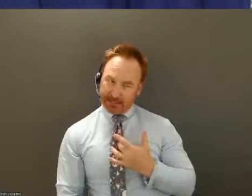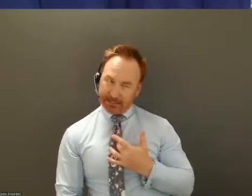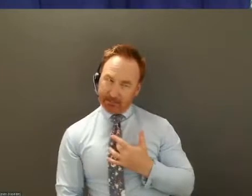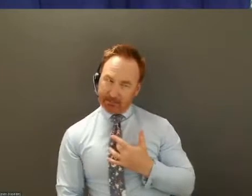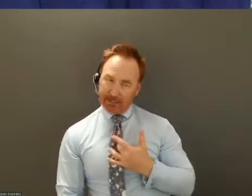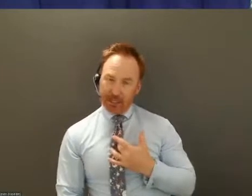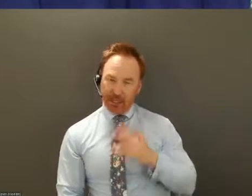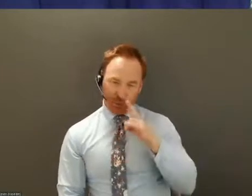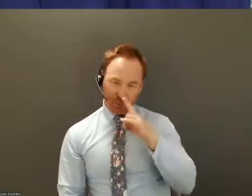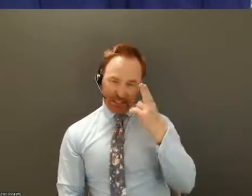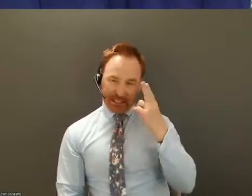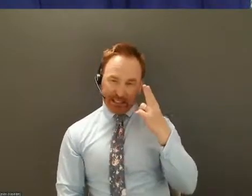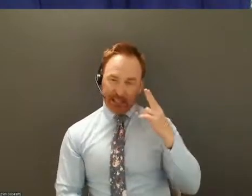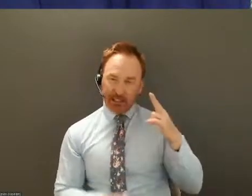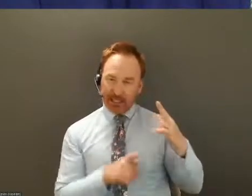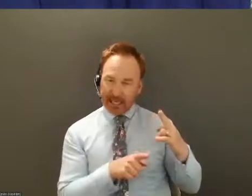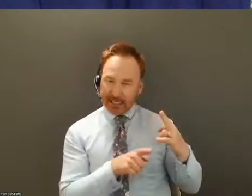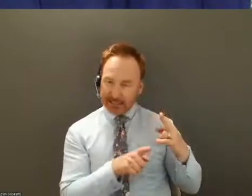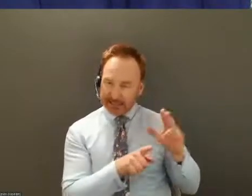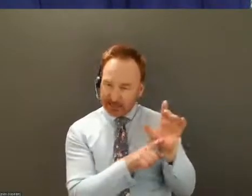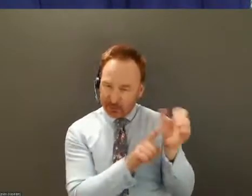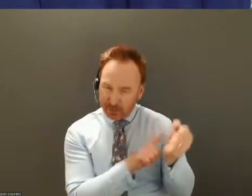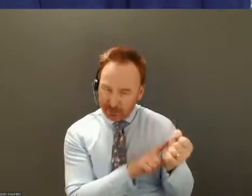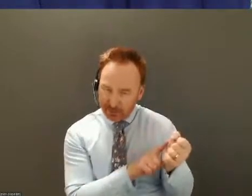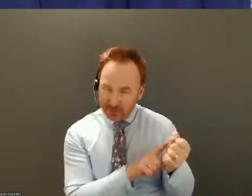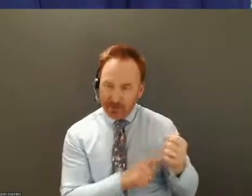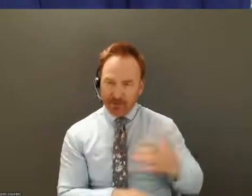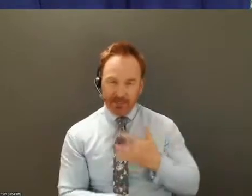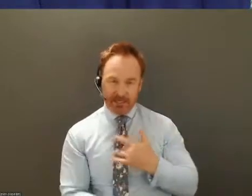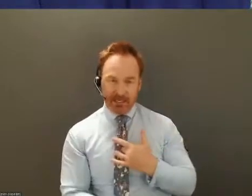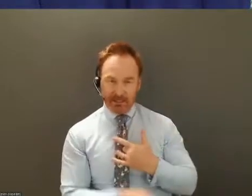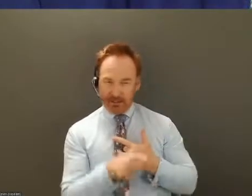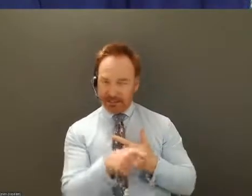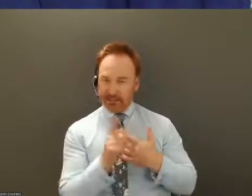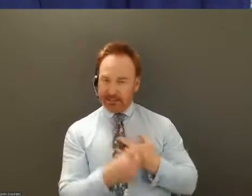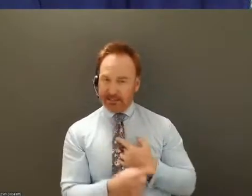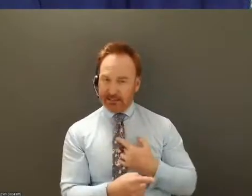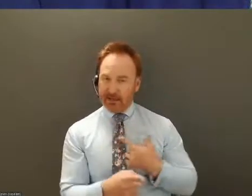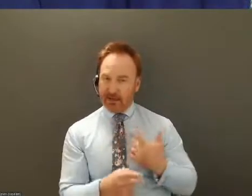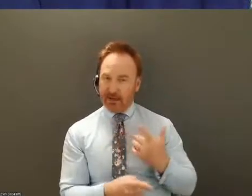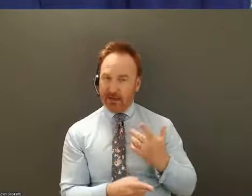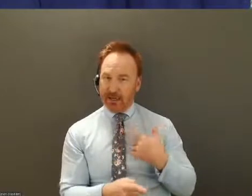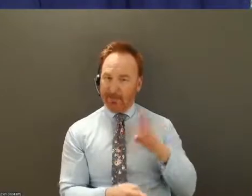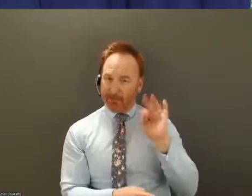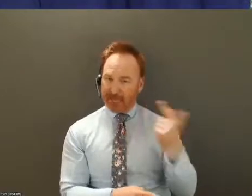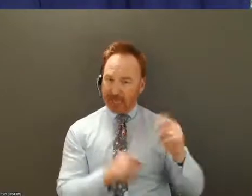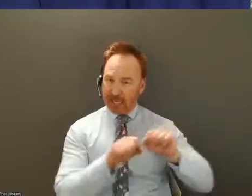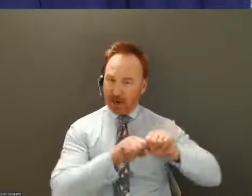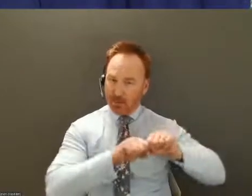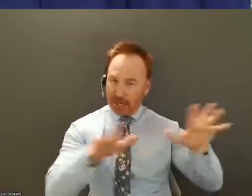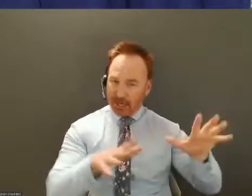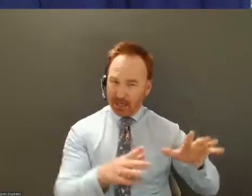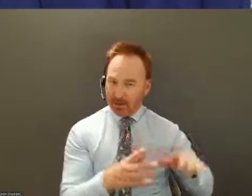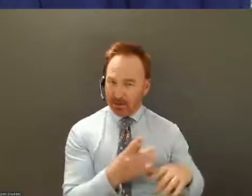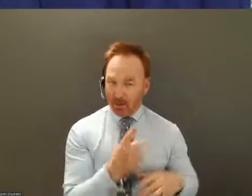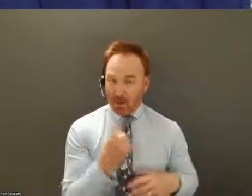As we get new information on cases and recoveries throughout the day. And our status as of this